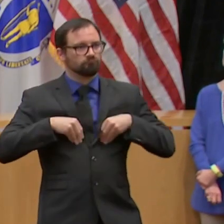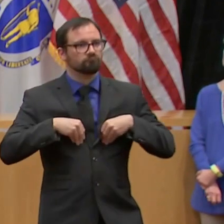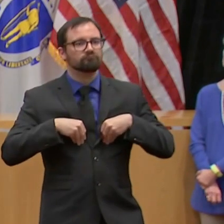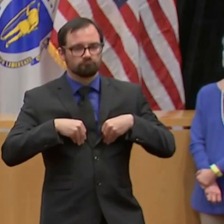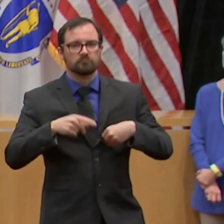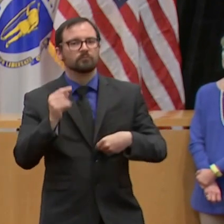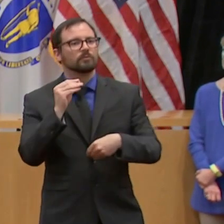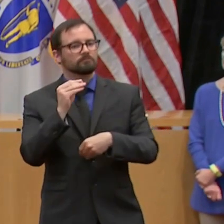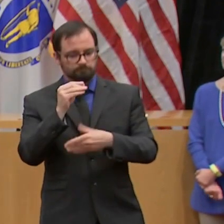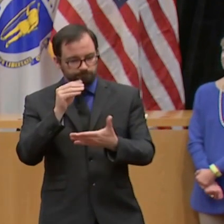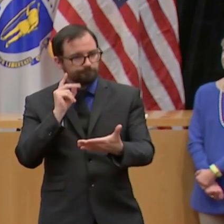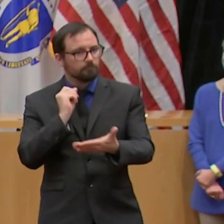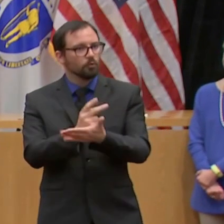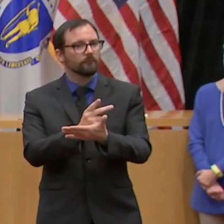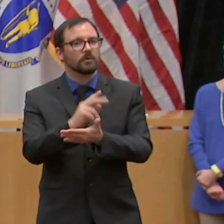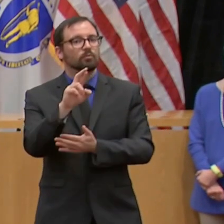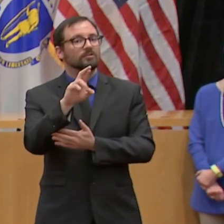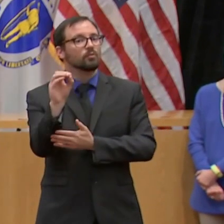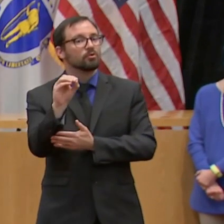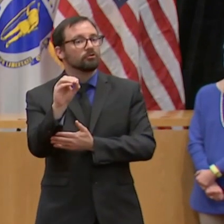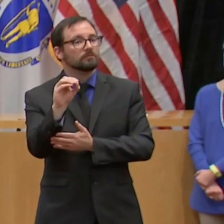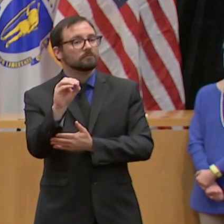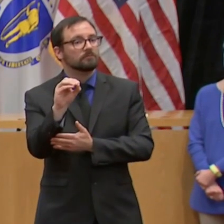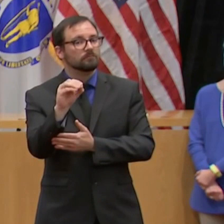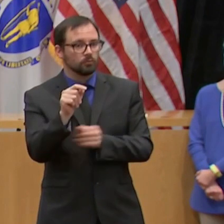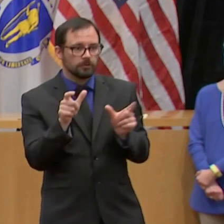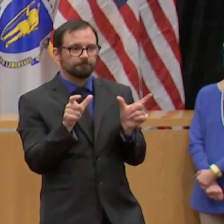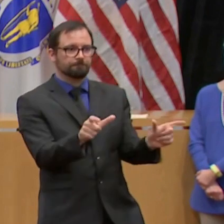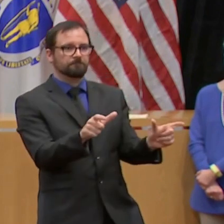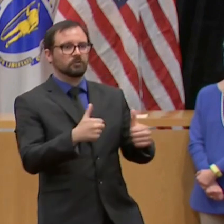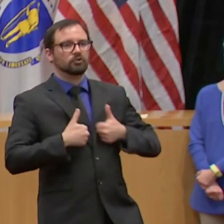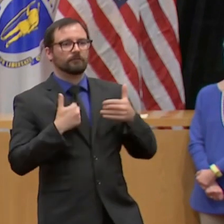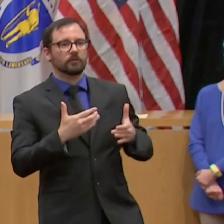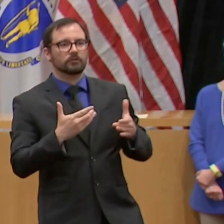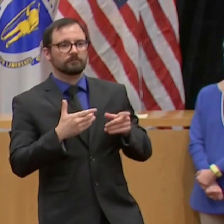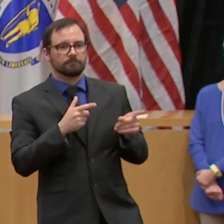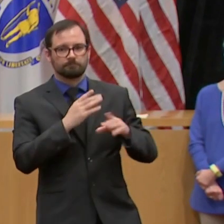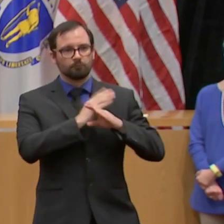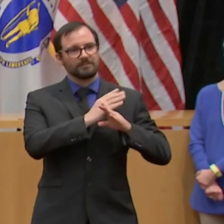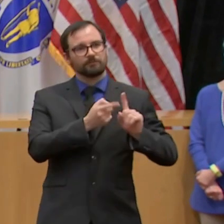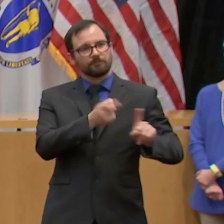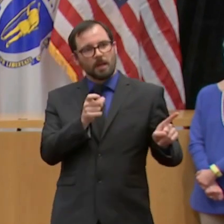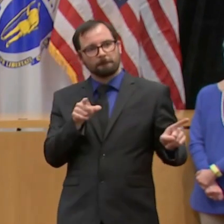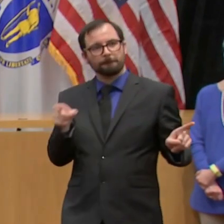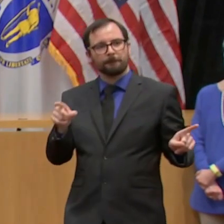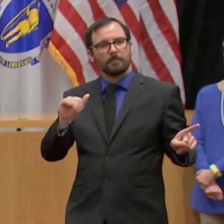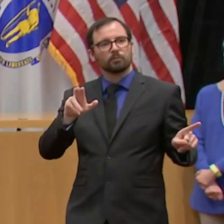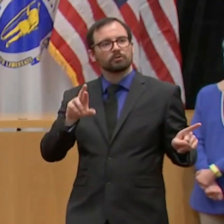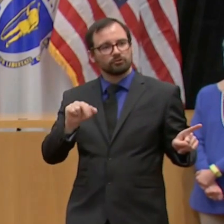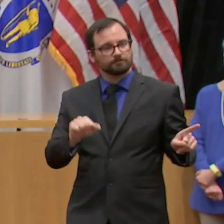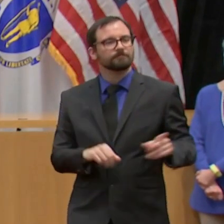PROCESS RESTRAINING ORDERS. TODAY WE ARE ANNOUNCING THE